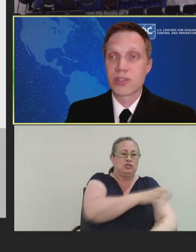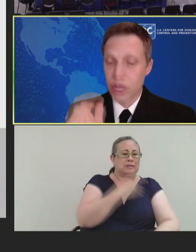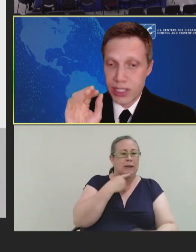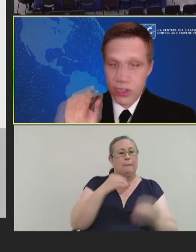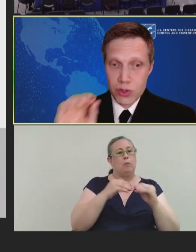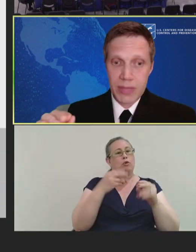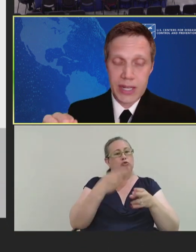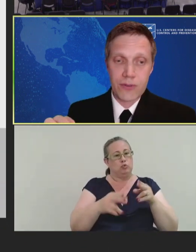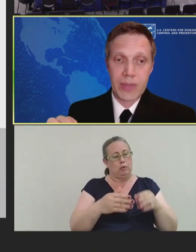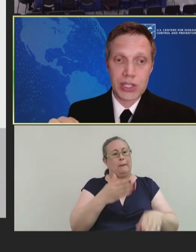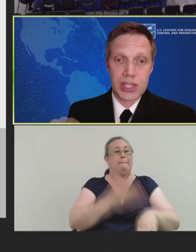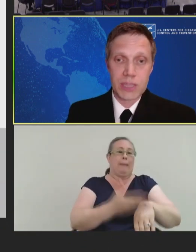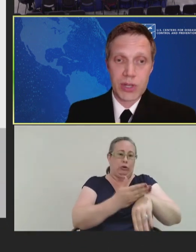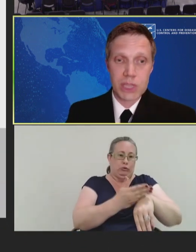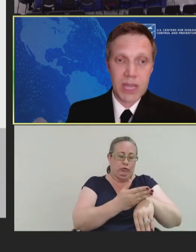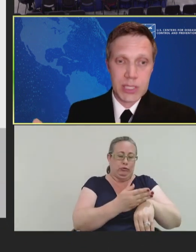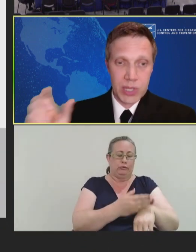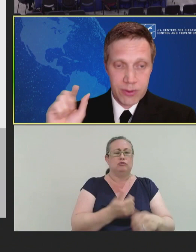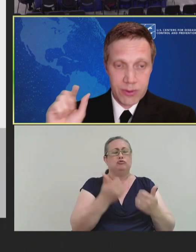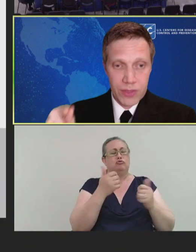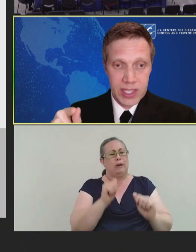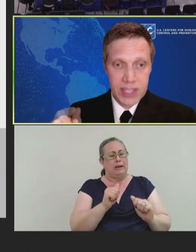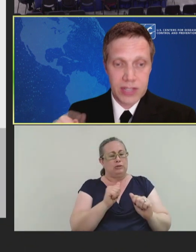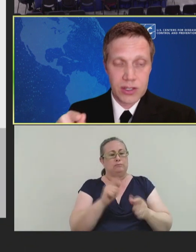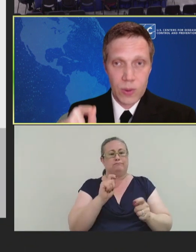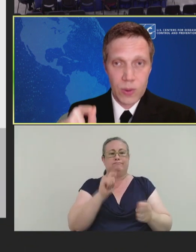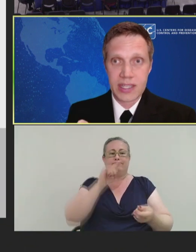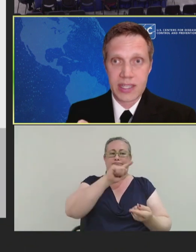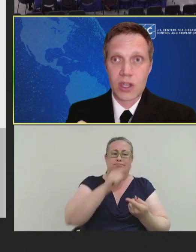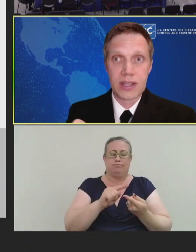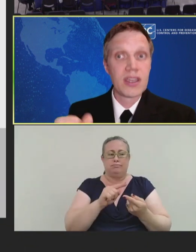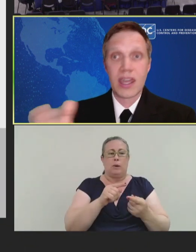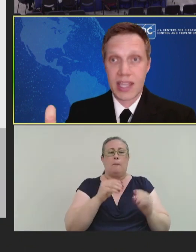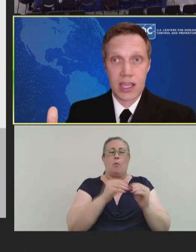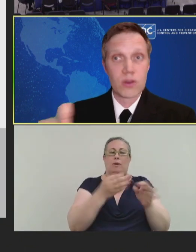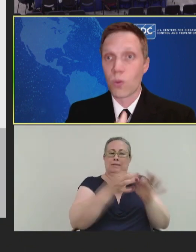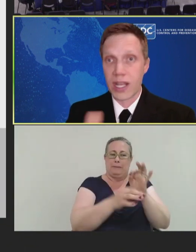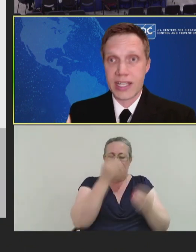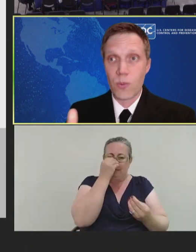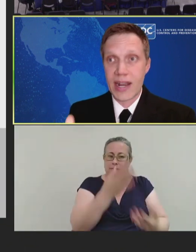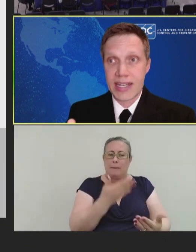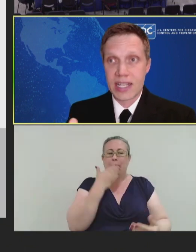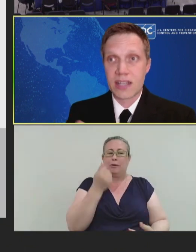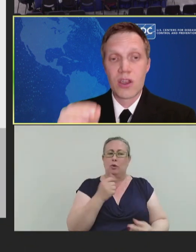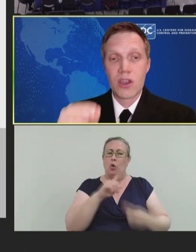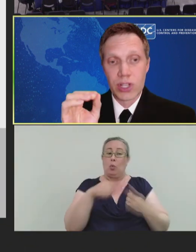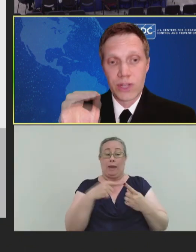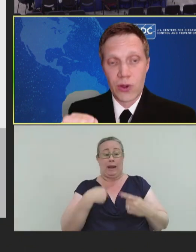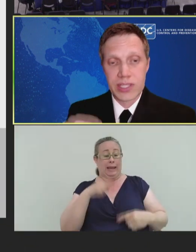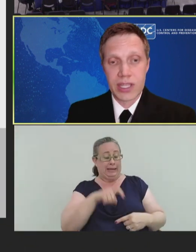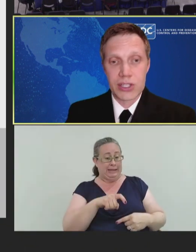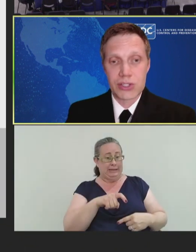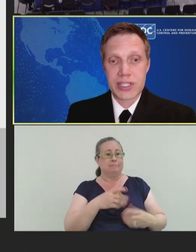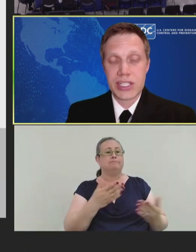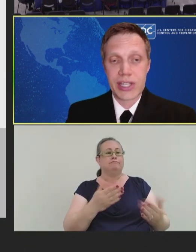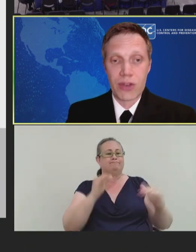looking to streamline information as much as possible, given what they need to know, when they need to know it, and again, what I need, when I need it, really focusing on strategic outreach.